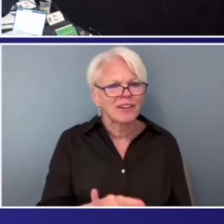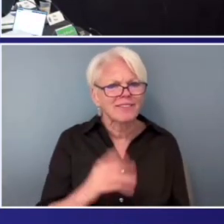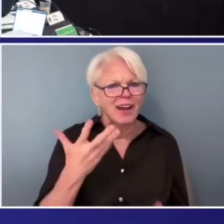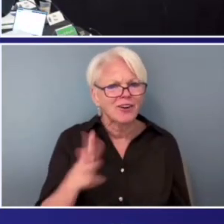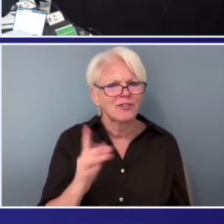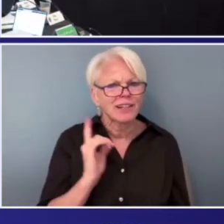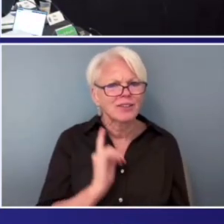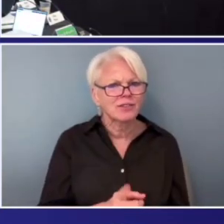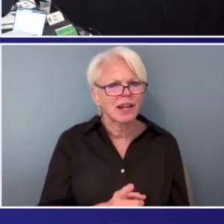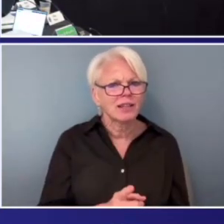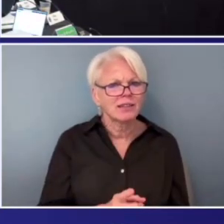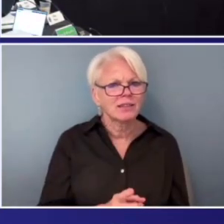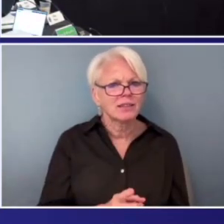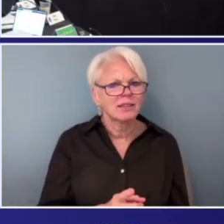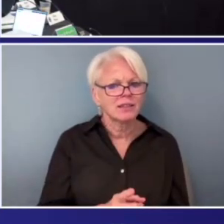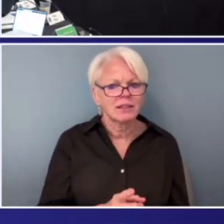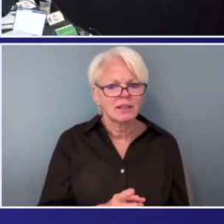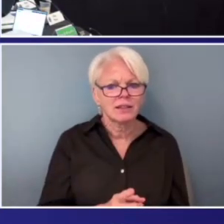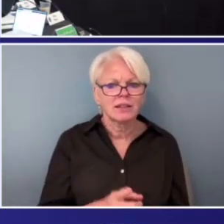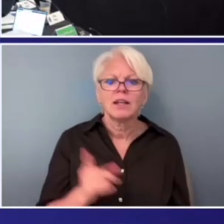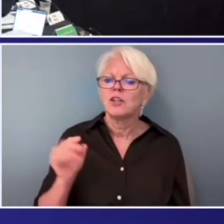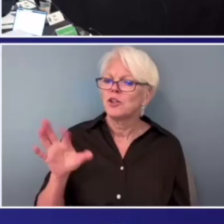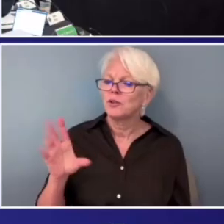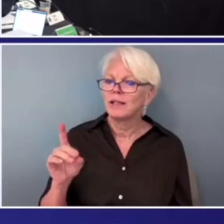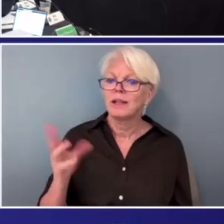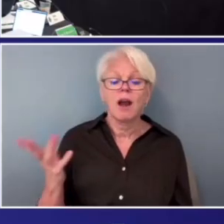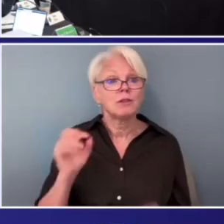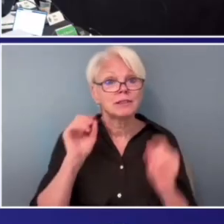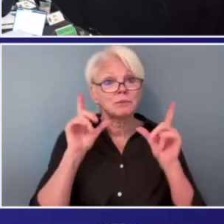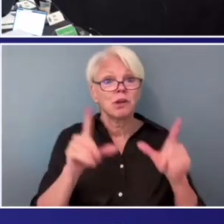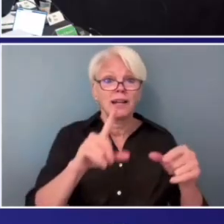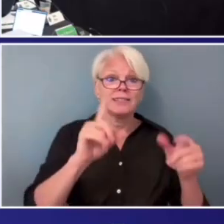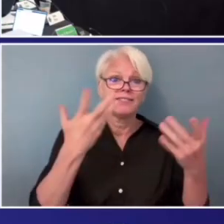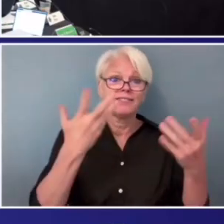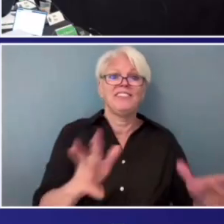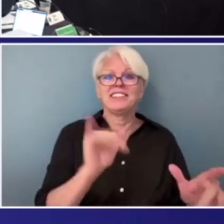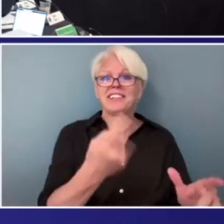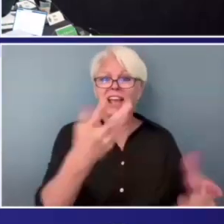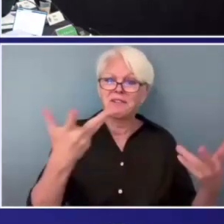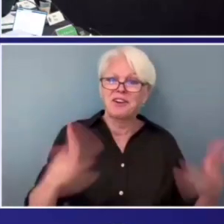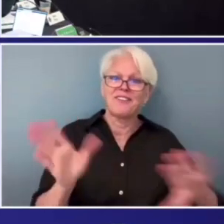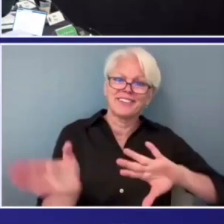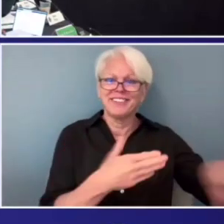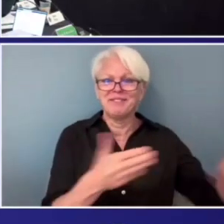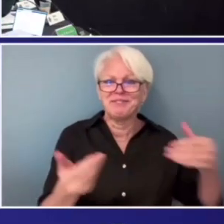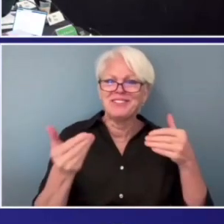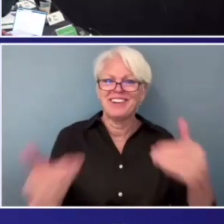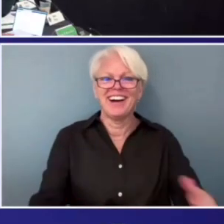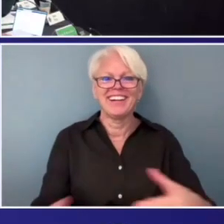You did. You know what? Surprise! We've already done this one. Let's move on. I'm so sorry,